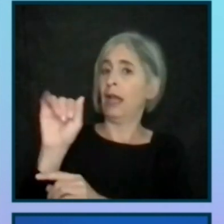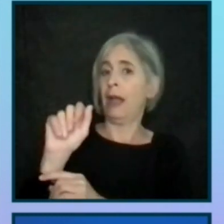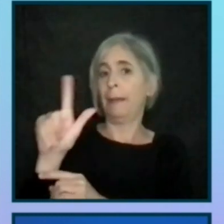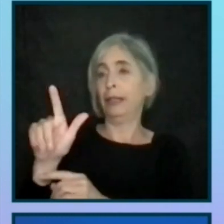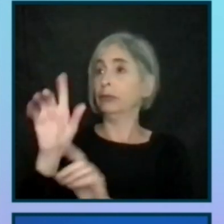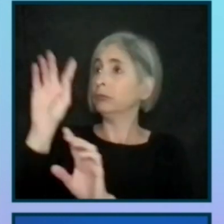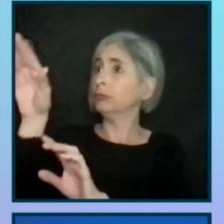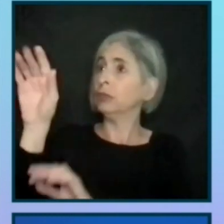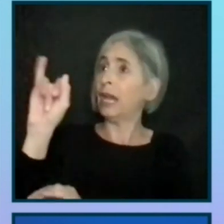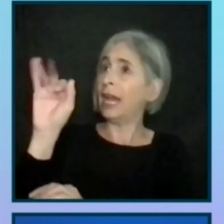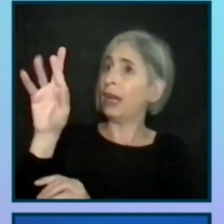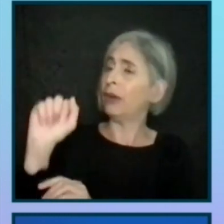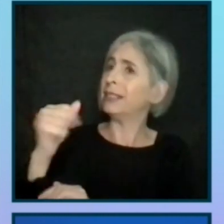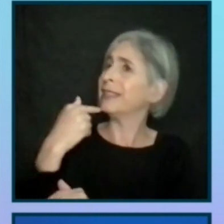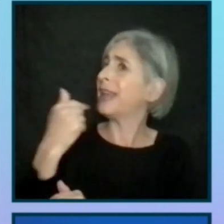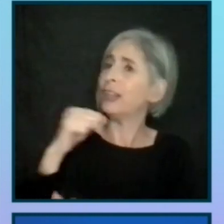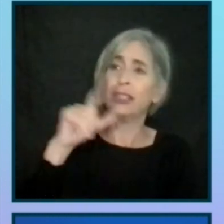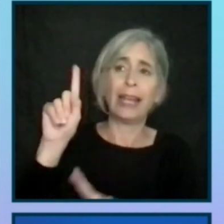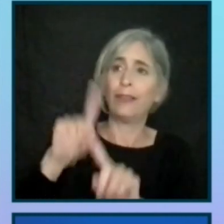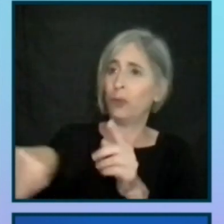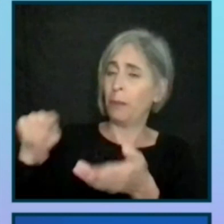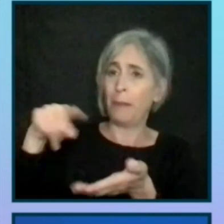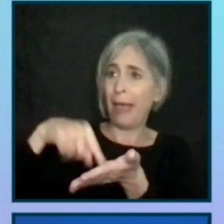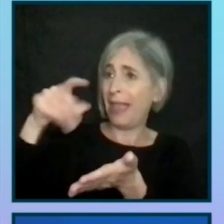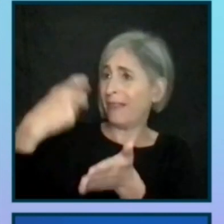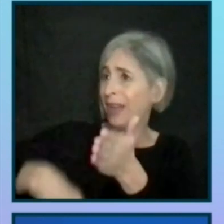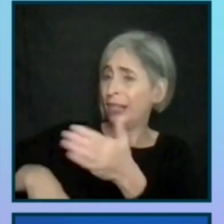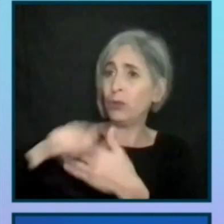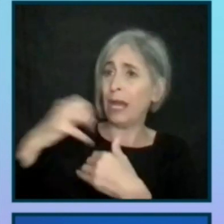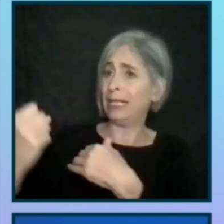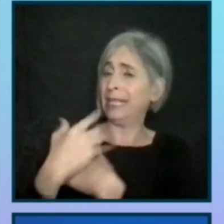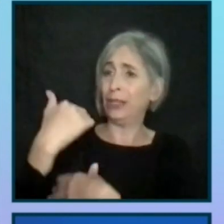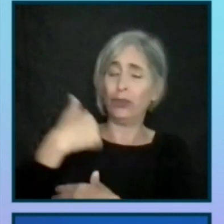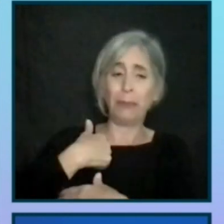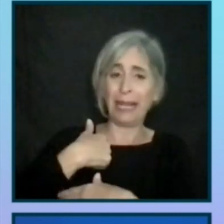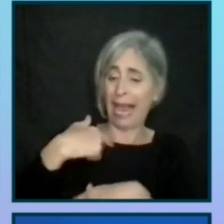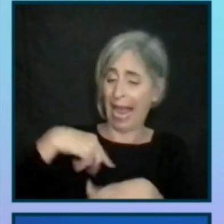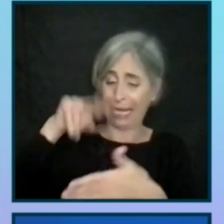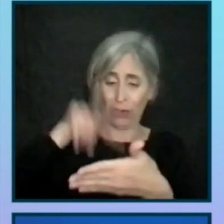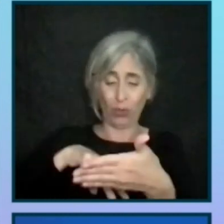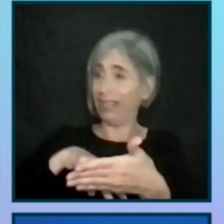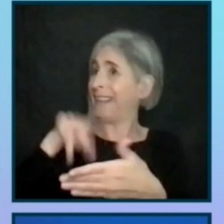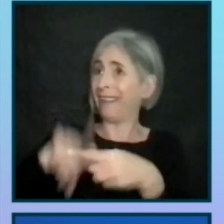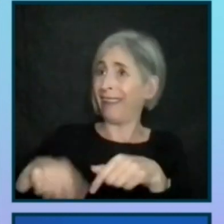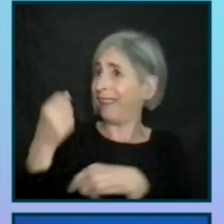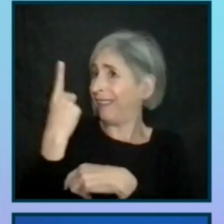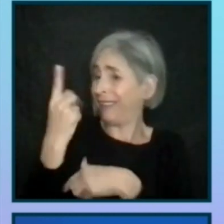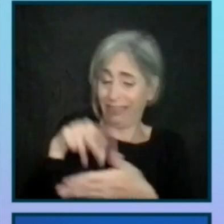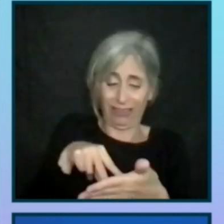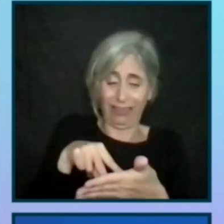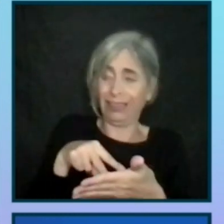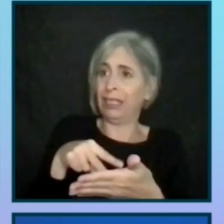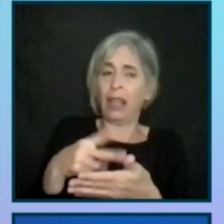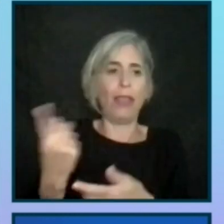I should not have to pay this fine because you didn't send it to me in a manner that I could read it, and she was denied.